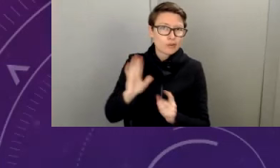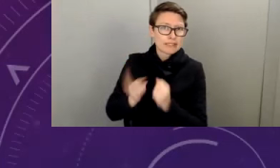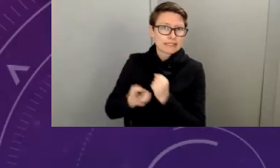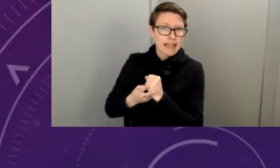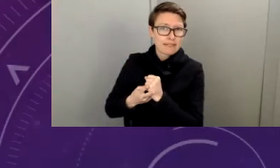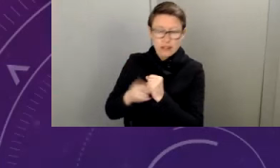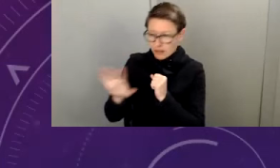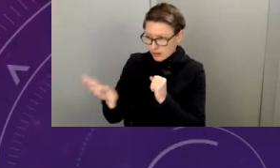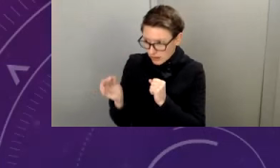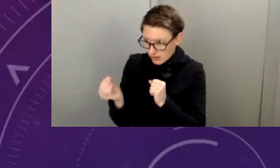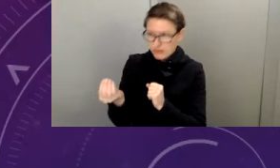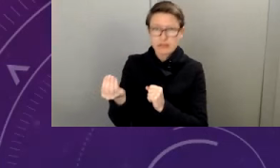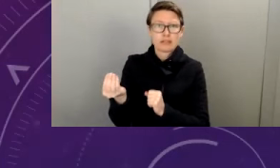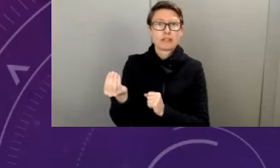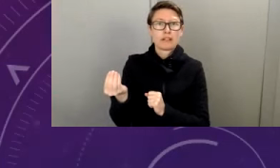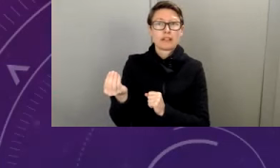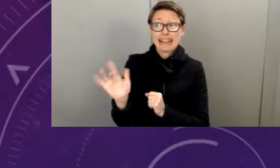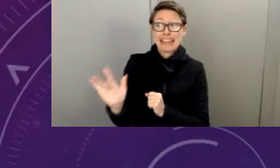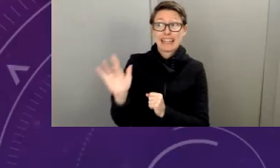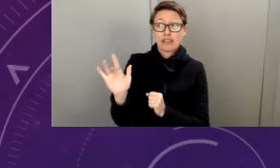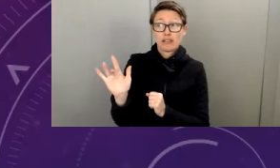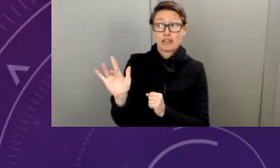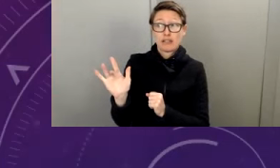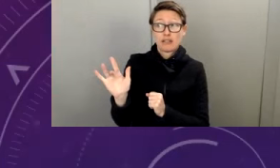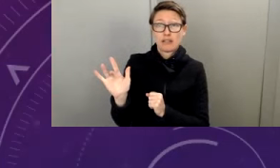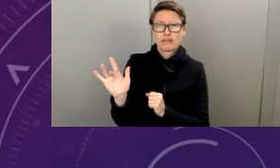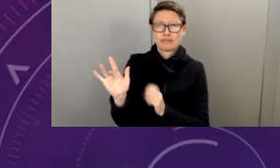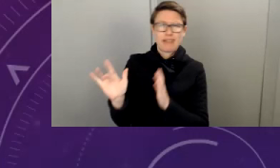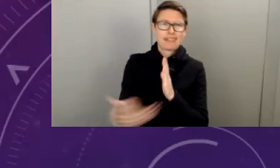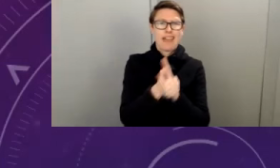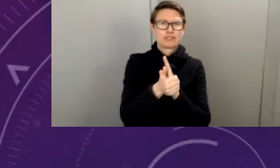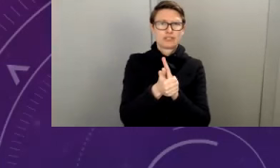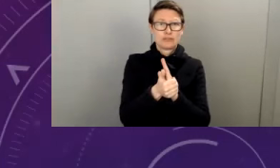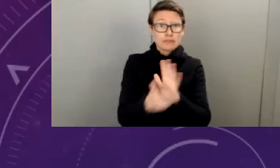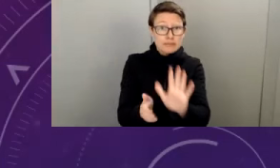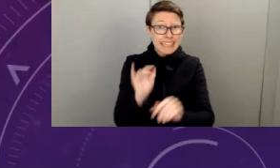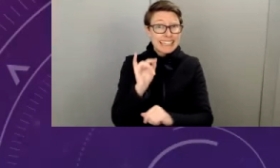and then you'll click that and it'll attach it. Now, if you're doing two files, you're going to do both,